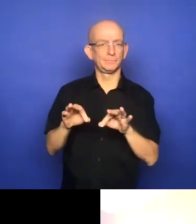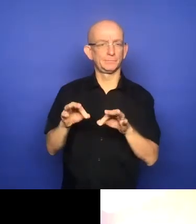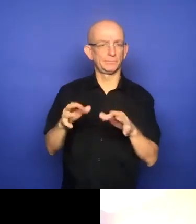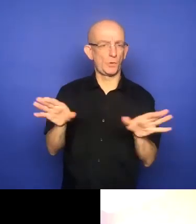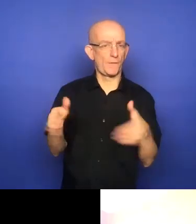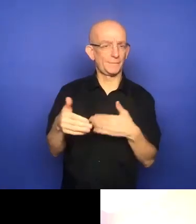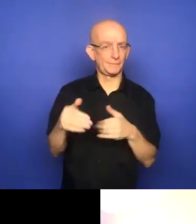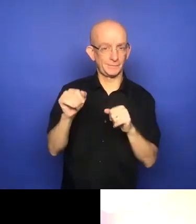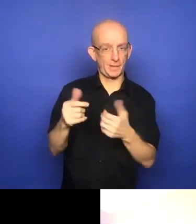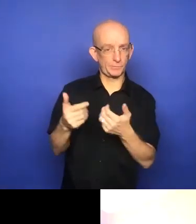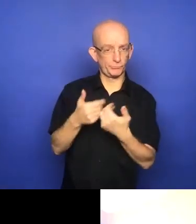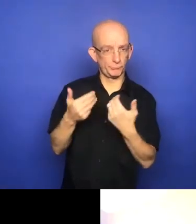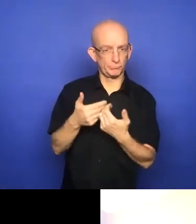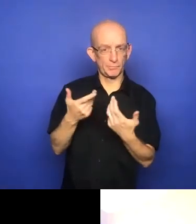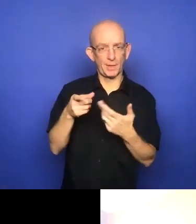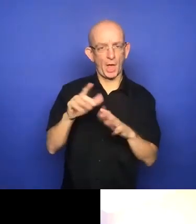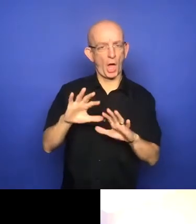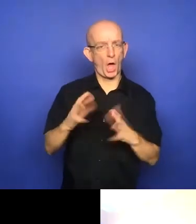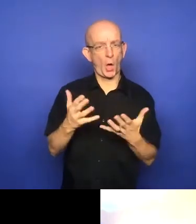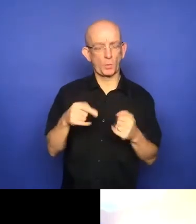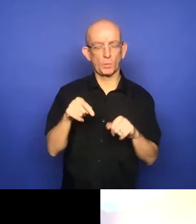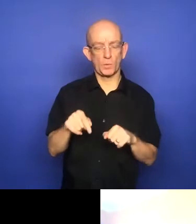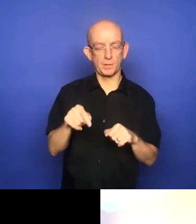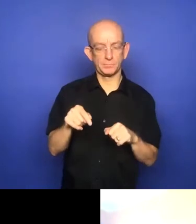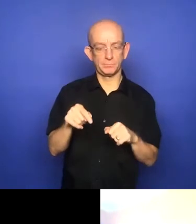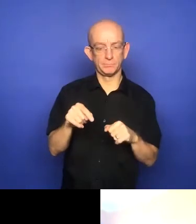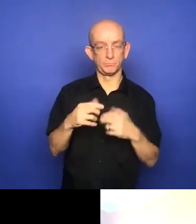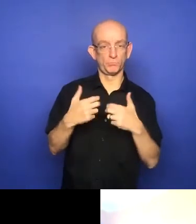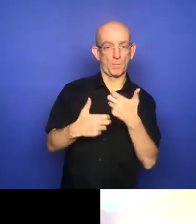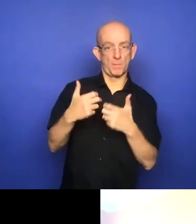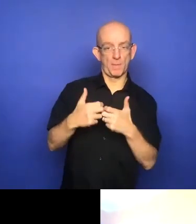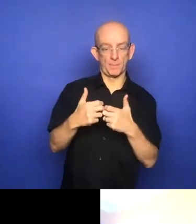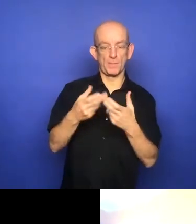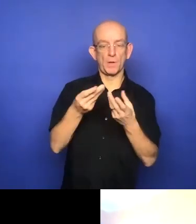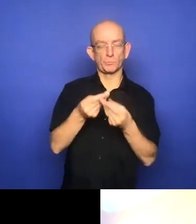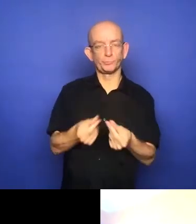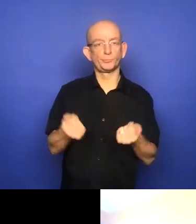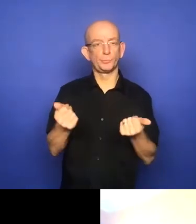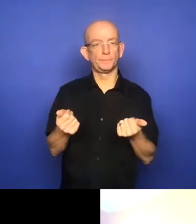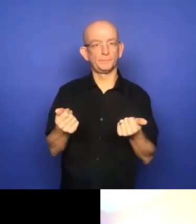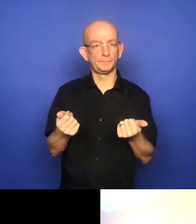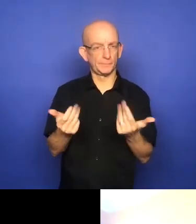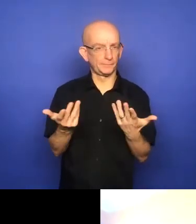the national statistical office. Can you please tell us how this was addressed?